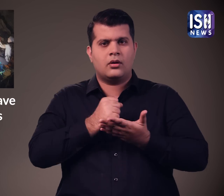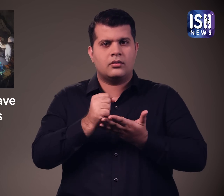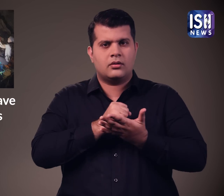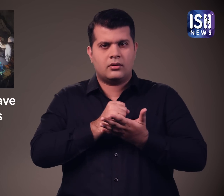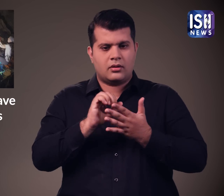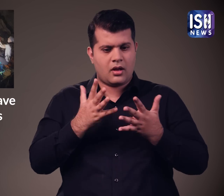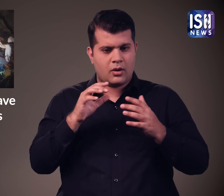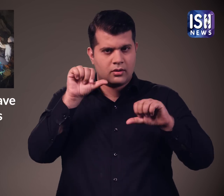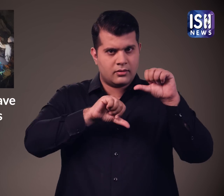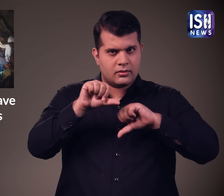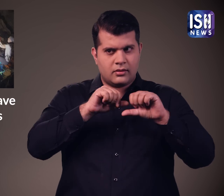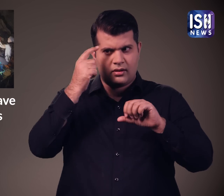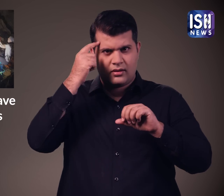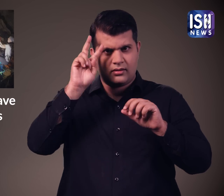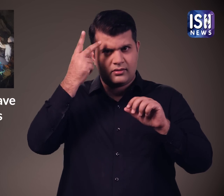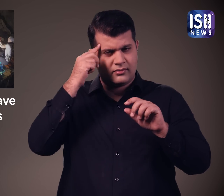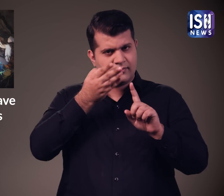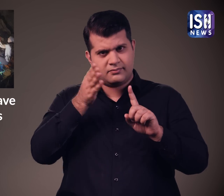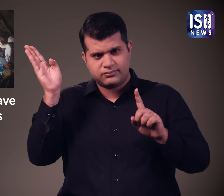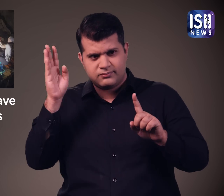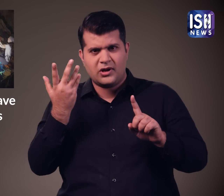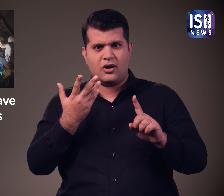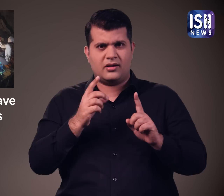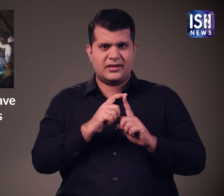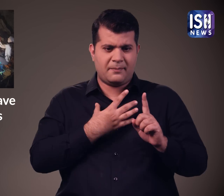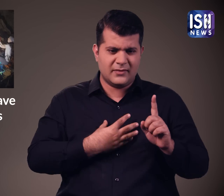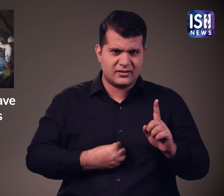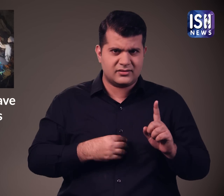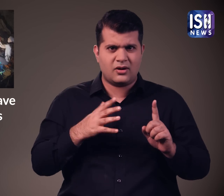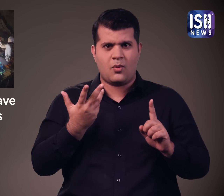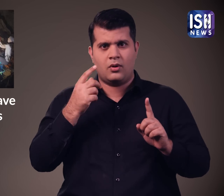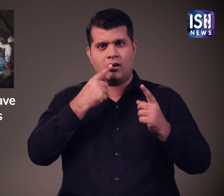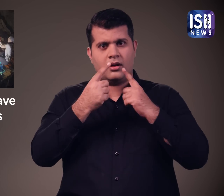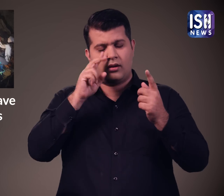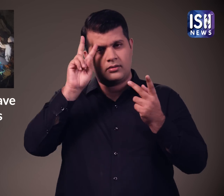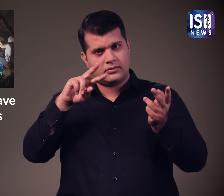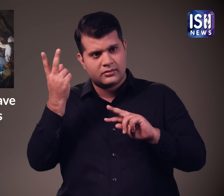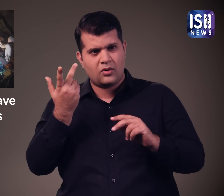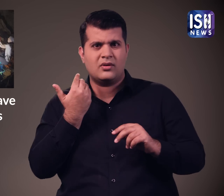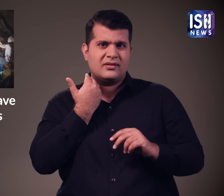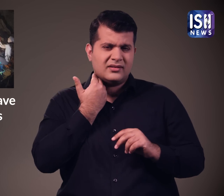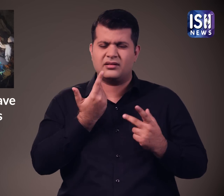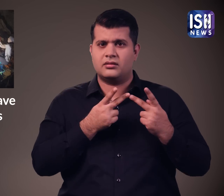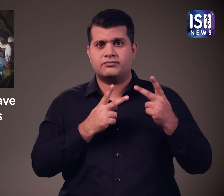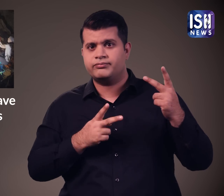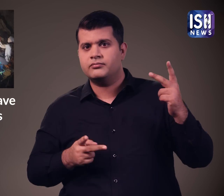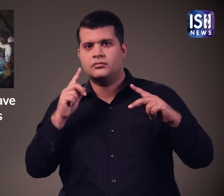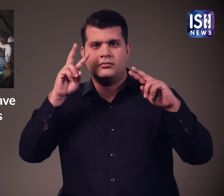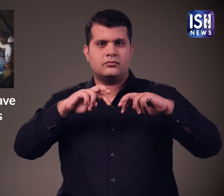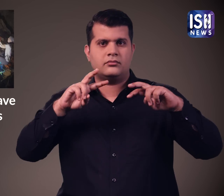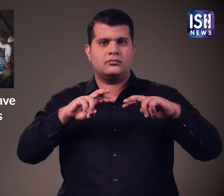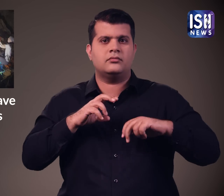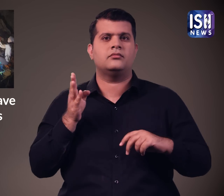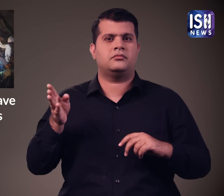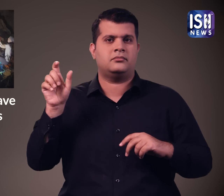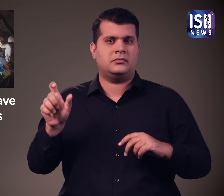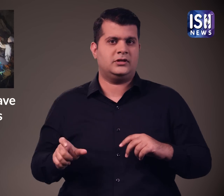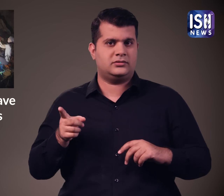She was part of a research that studied a human mind and its effects after isolation.